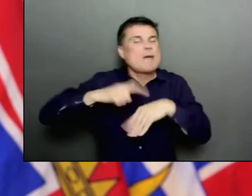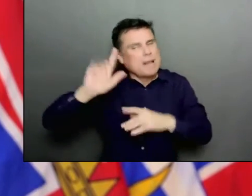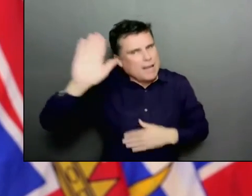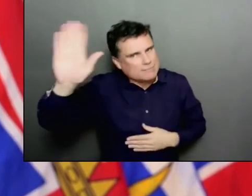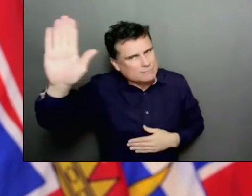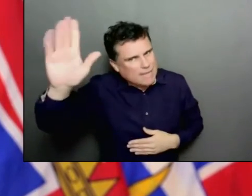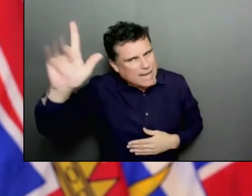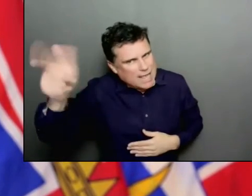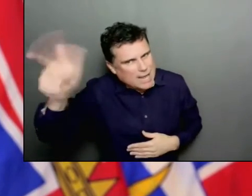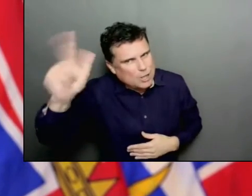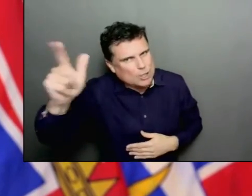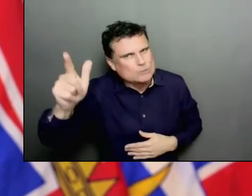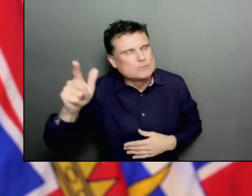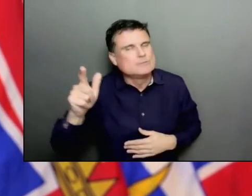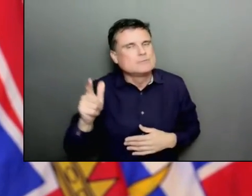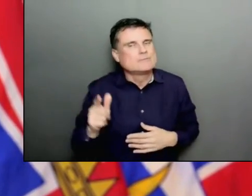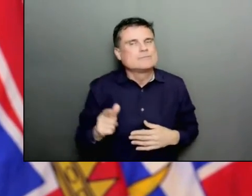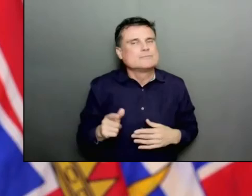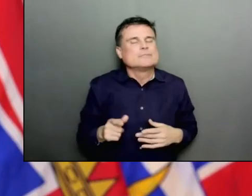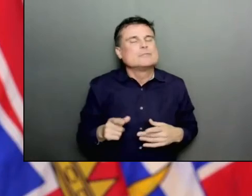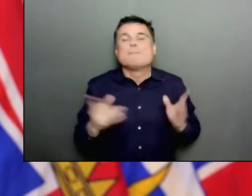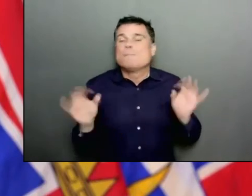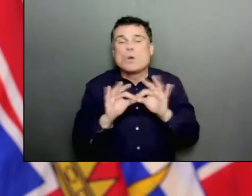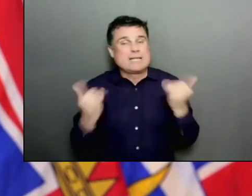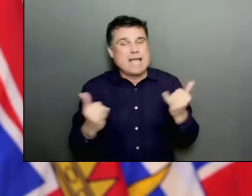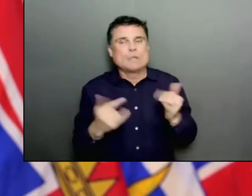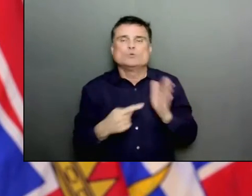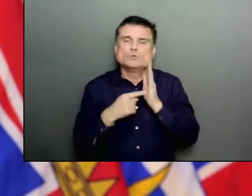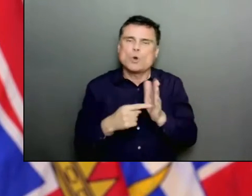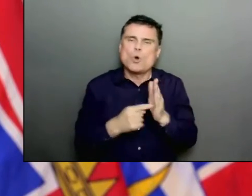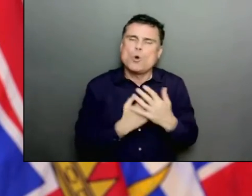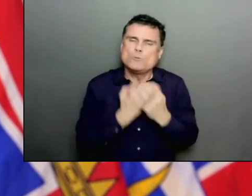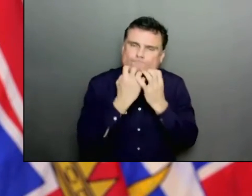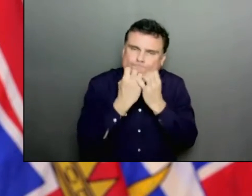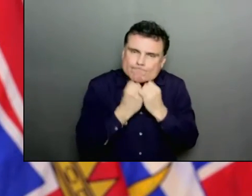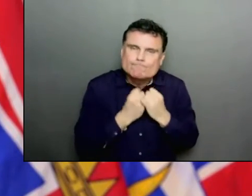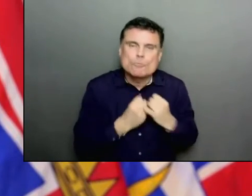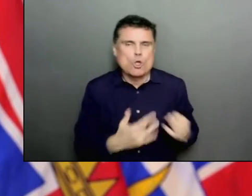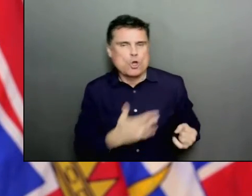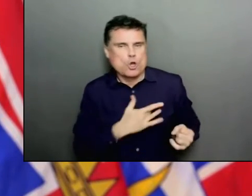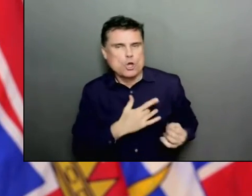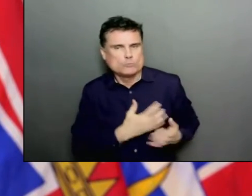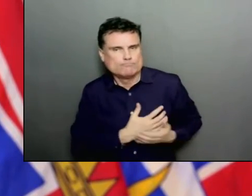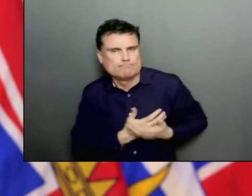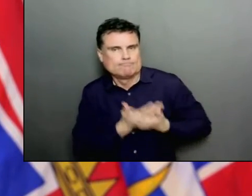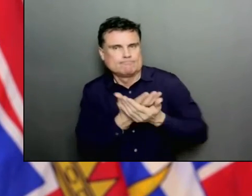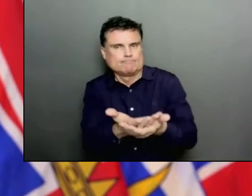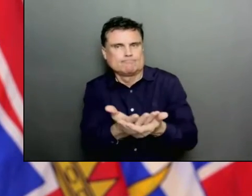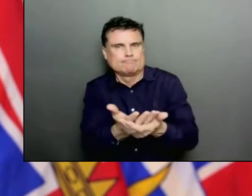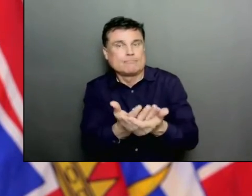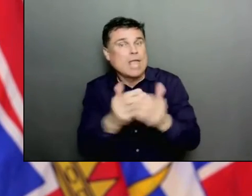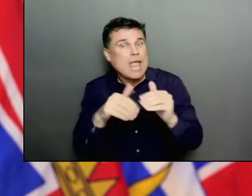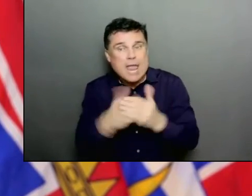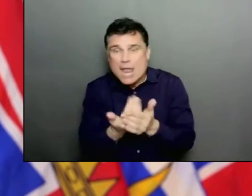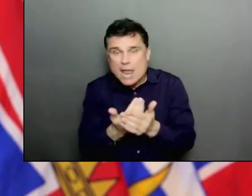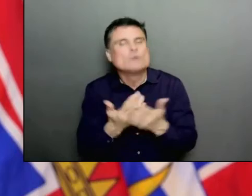This is a special time of year, I know, and having those connections with people we love and care for is